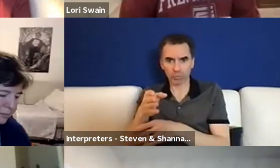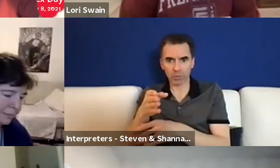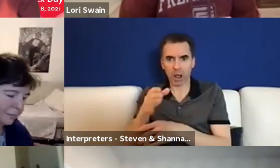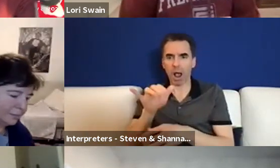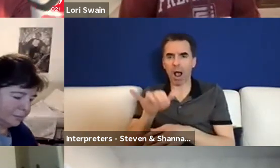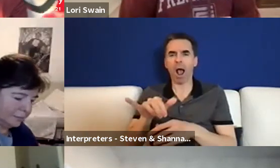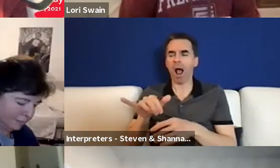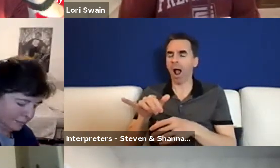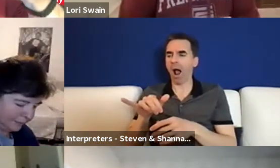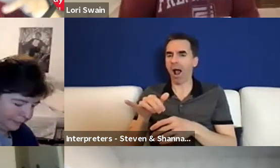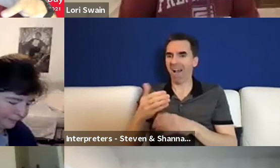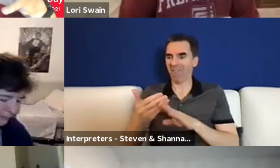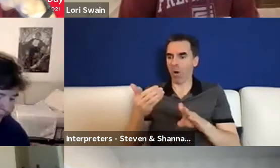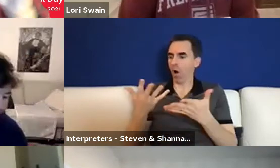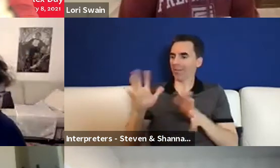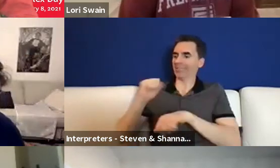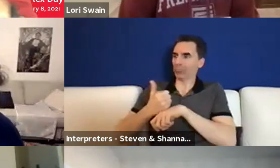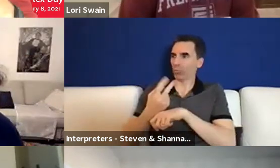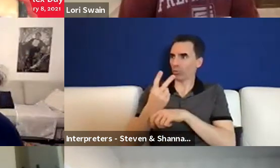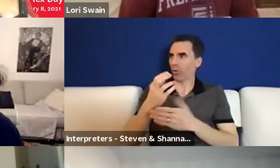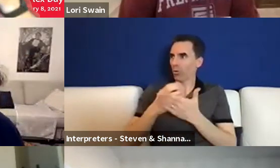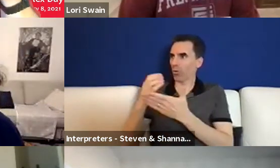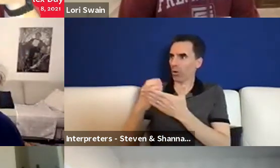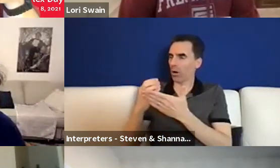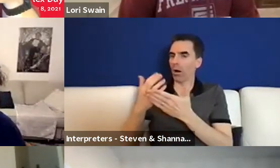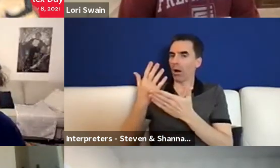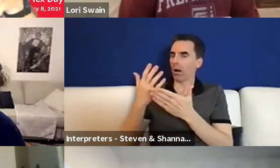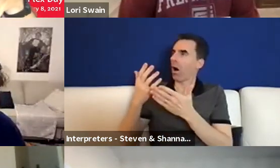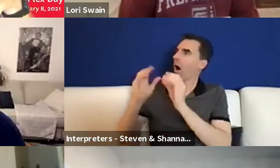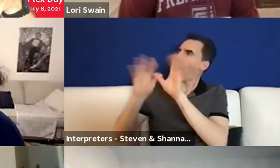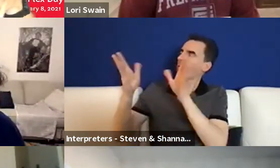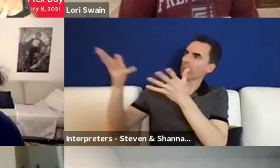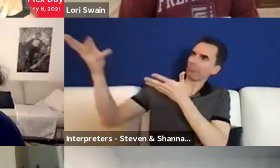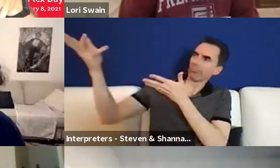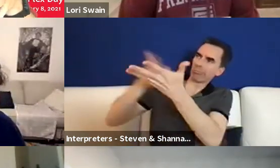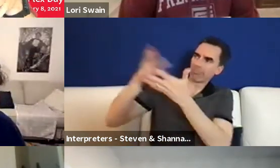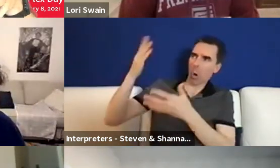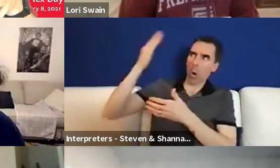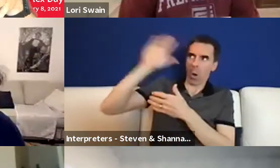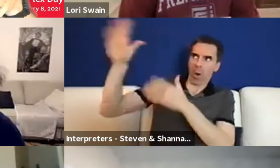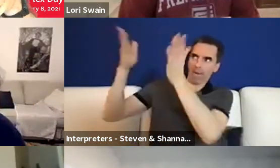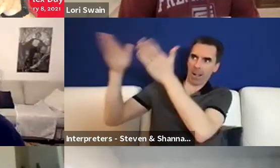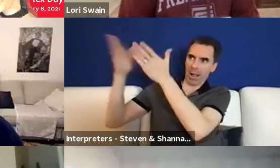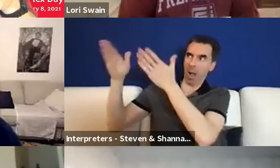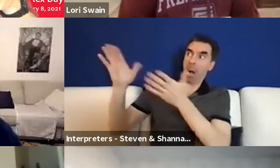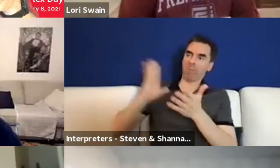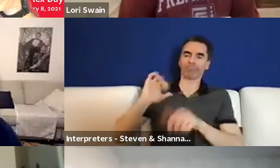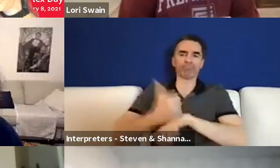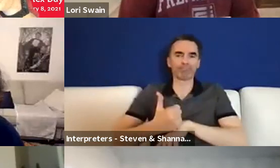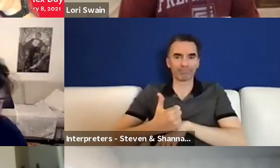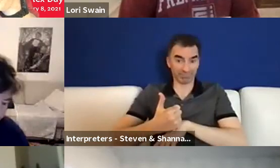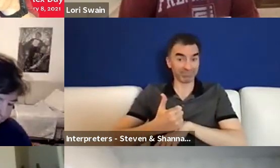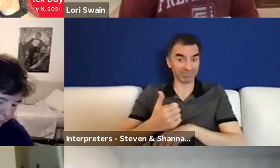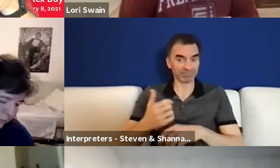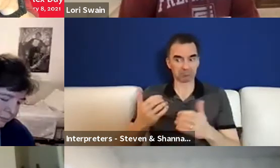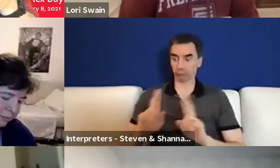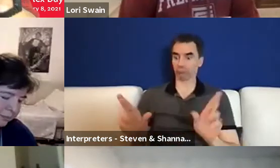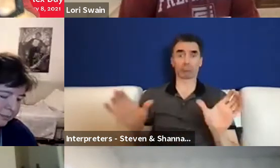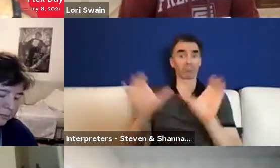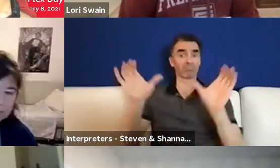because we understood programs, we are now offering the beat the bookkeeping fundamentals certificate, two to four high